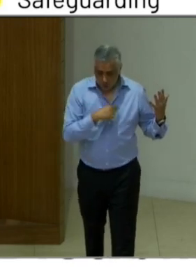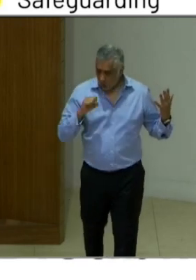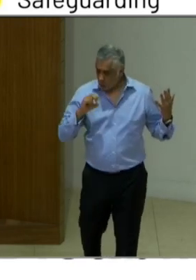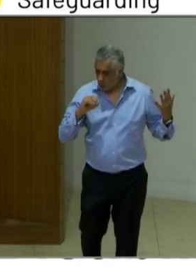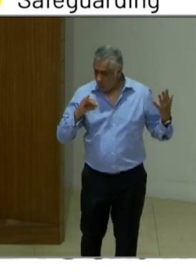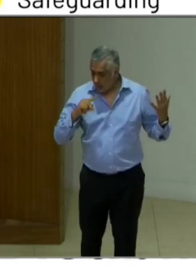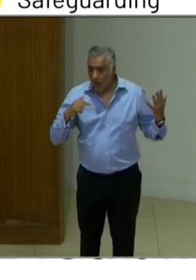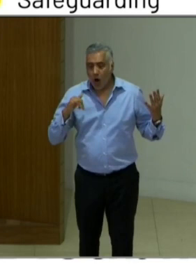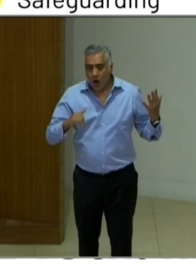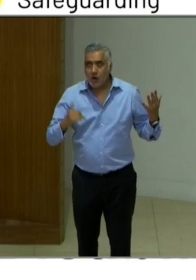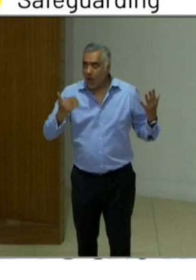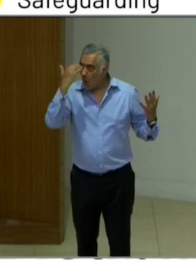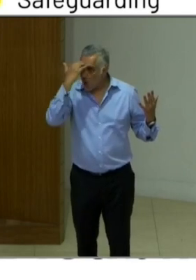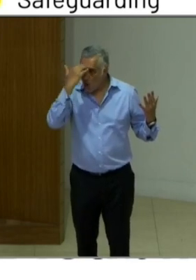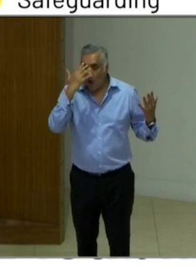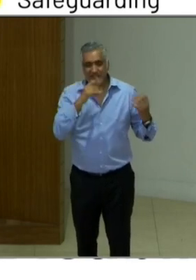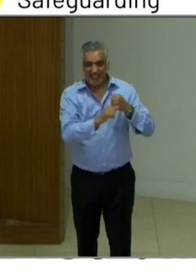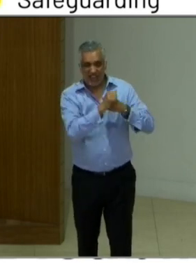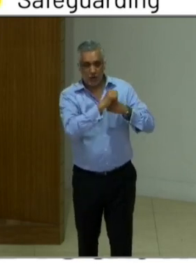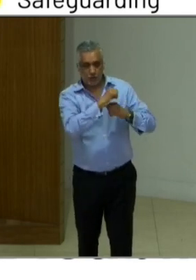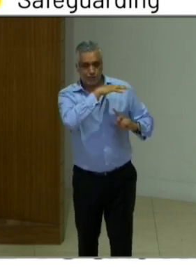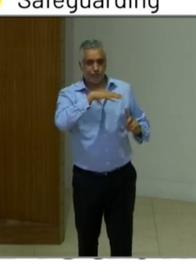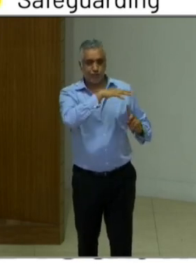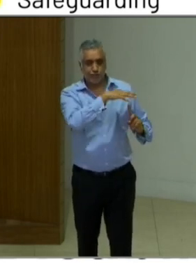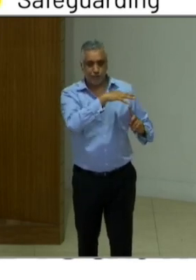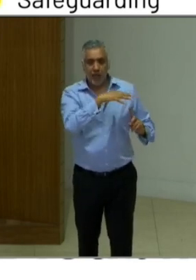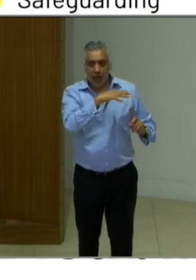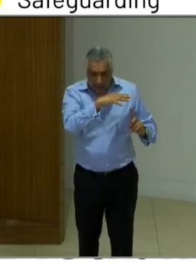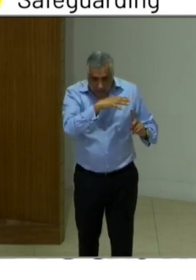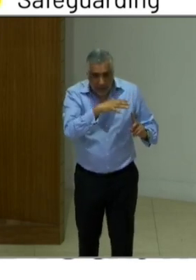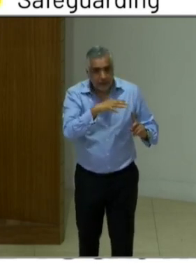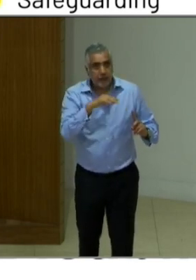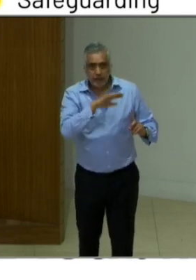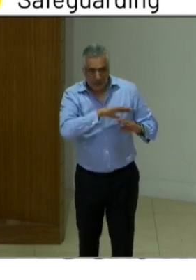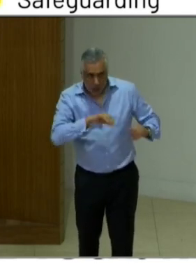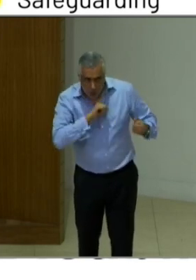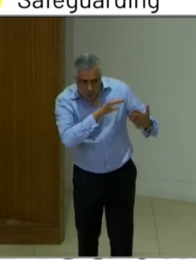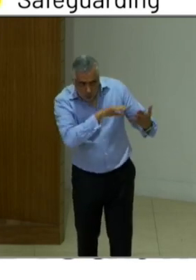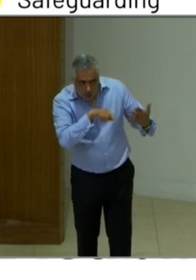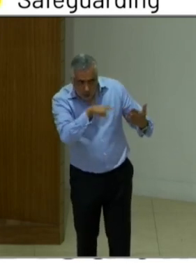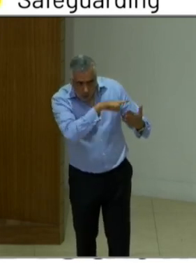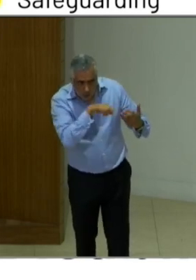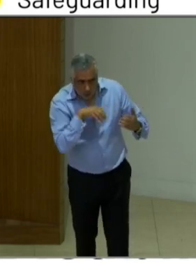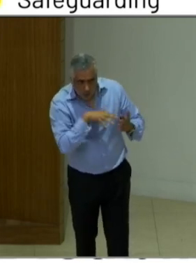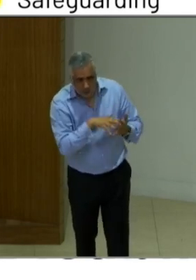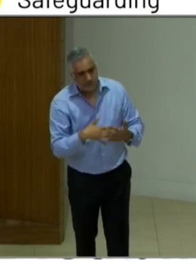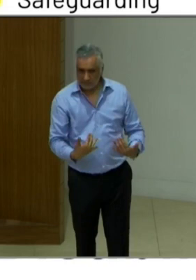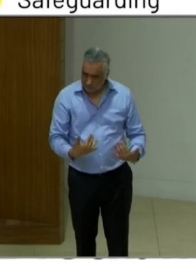aware of the dangers that exist in not confronting those who seek to exploit anyone who is vulnerable.